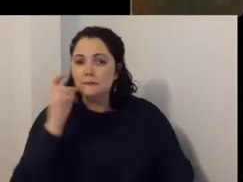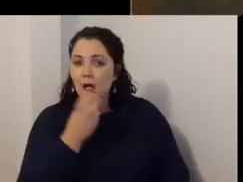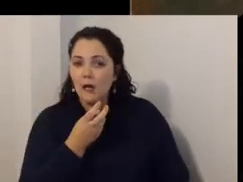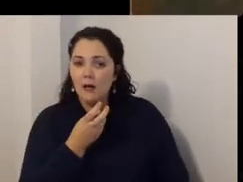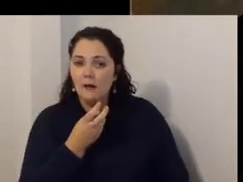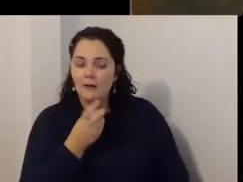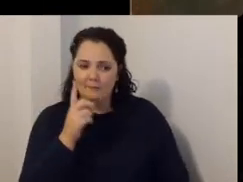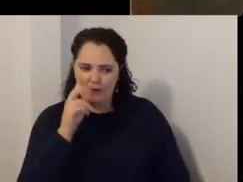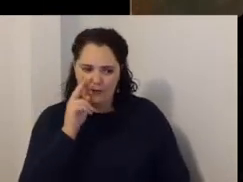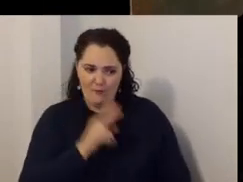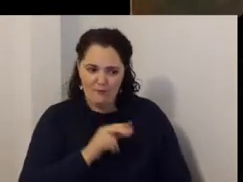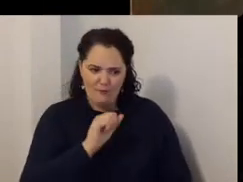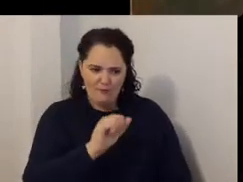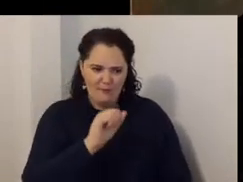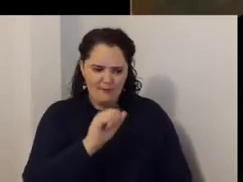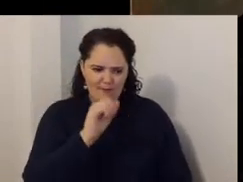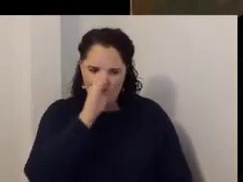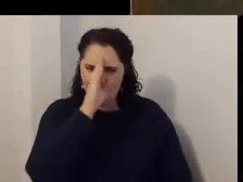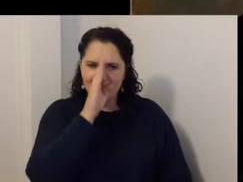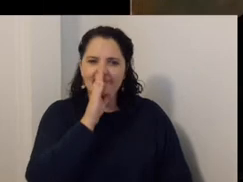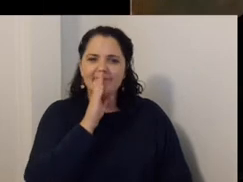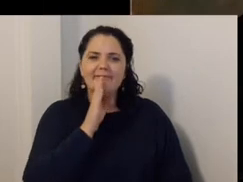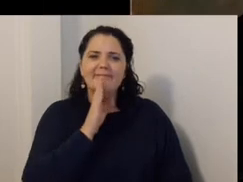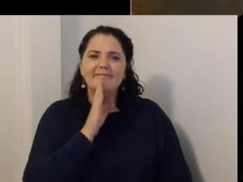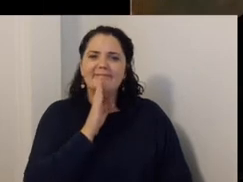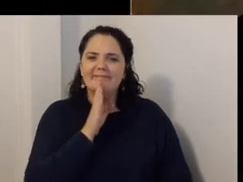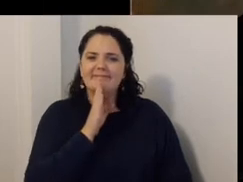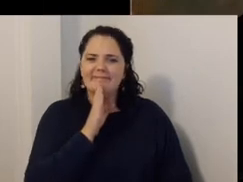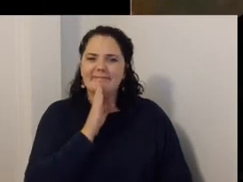eye here in this Portrait of a Man, you can see the way that right eye gets almost completely